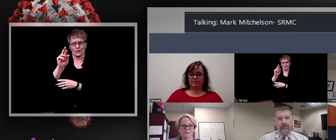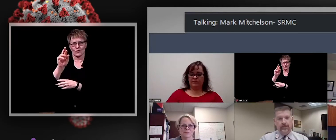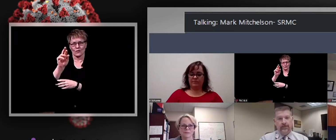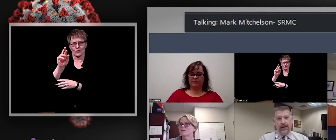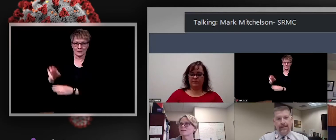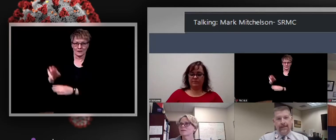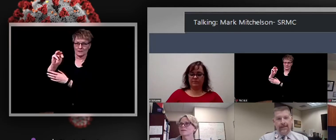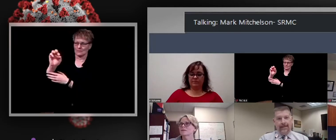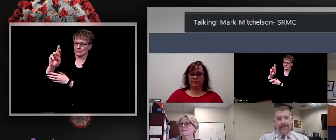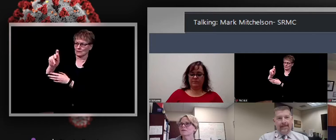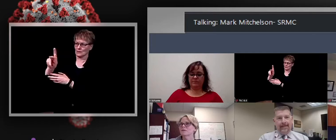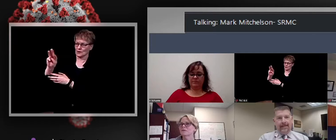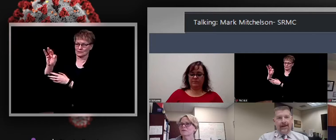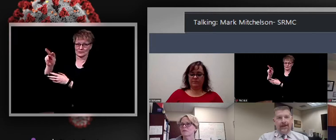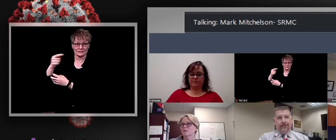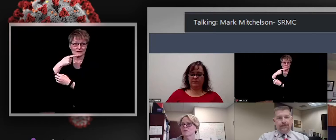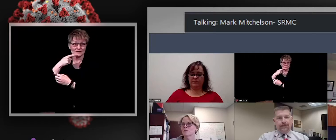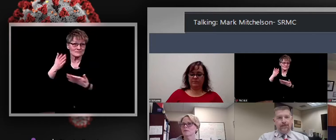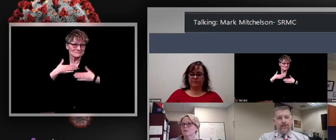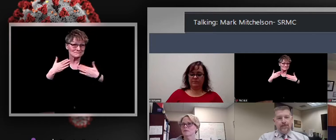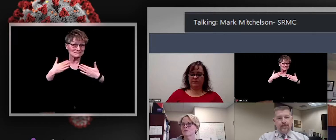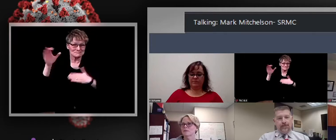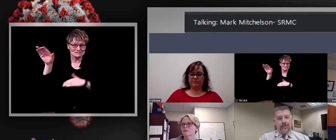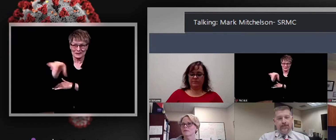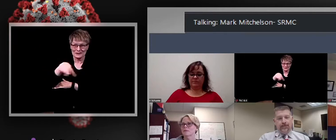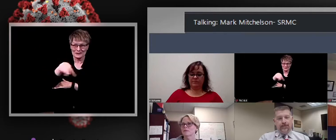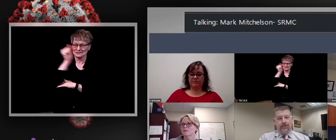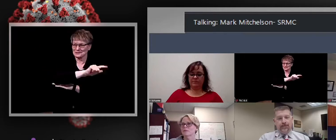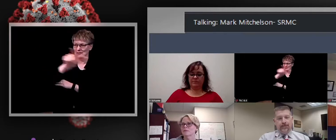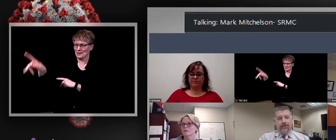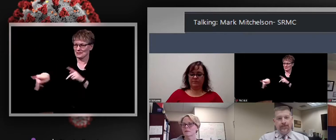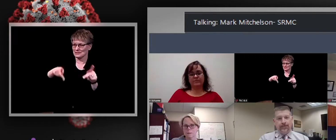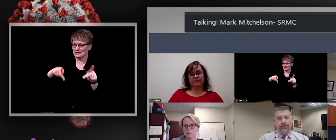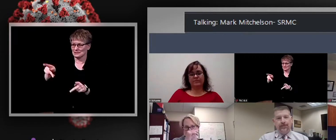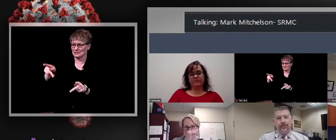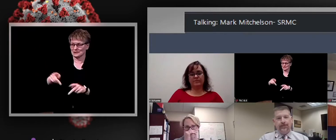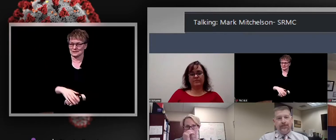Merry Christmas to everybody in the community. Our vaccination program is going very well